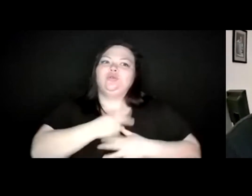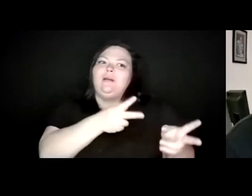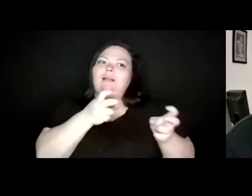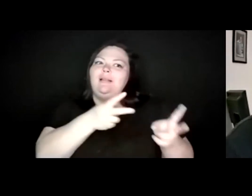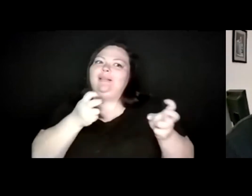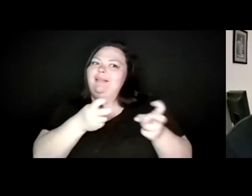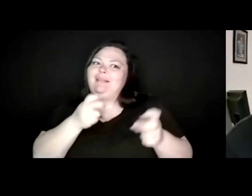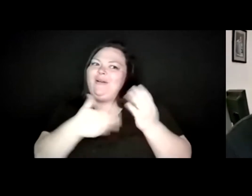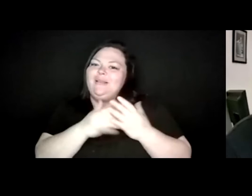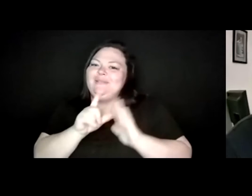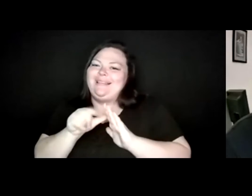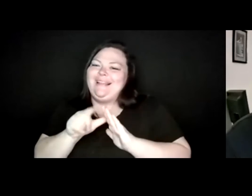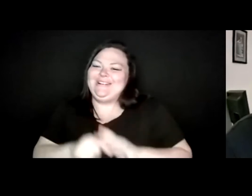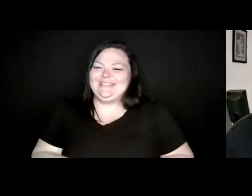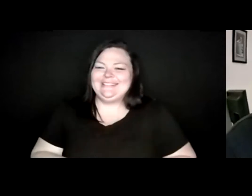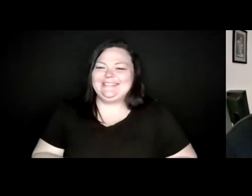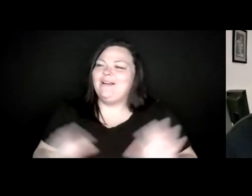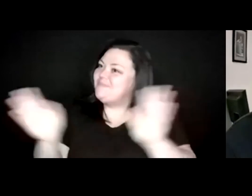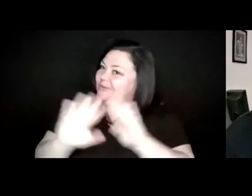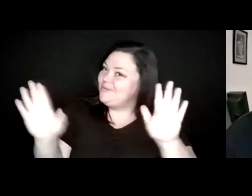No plagiarizing, Harry.